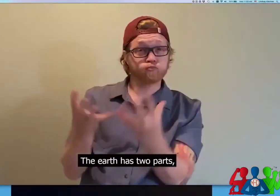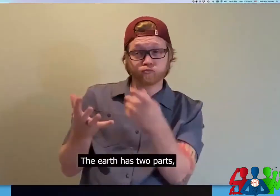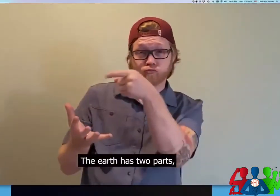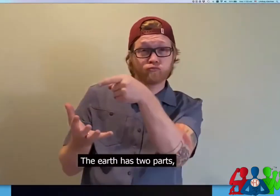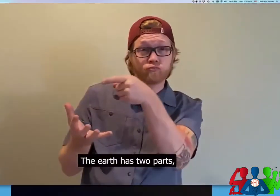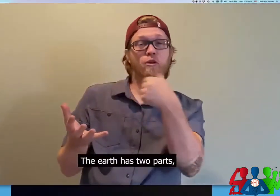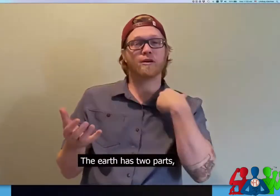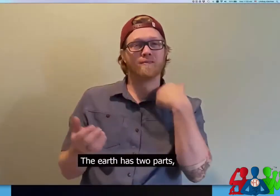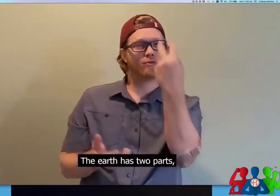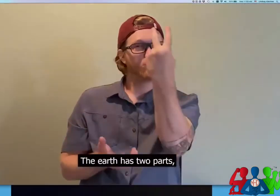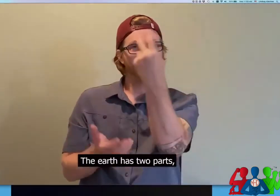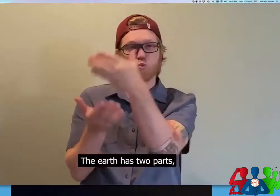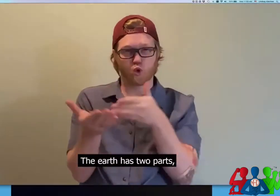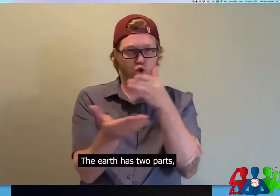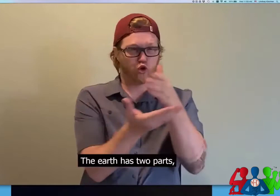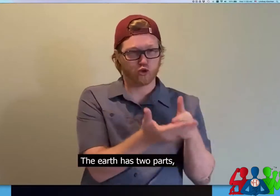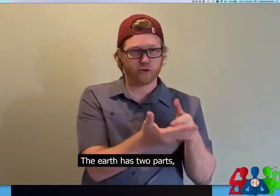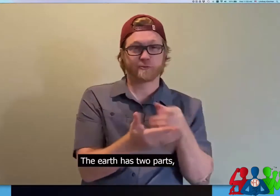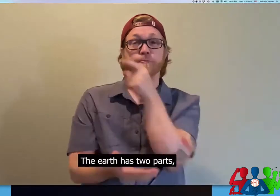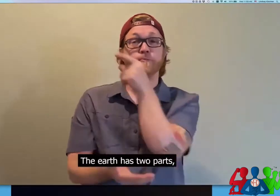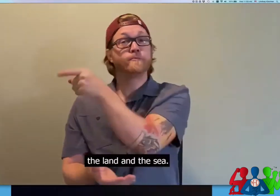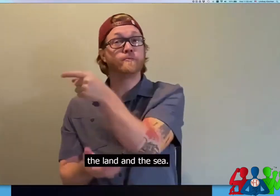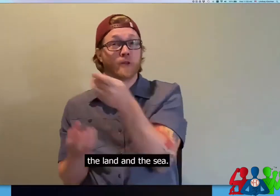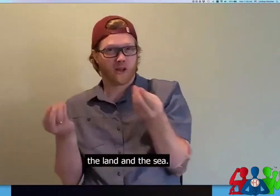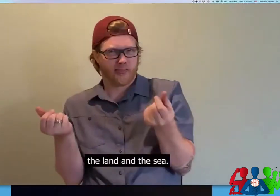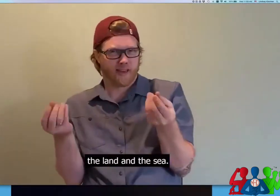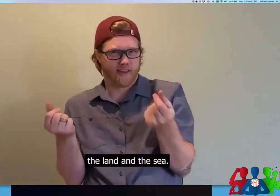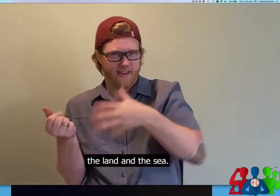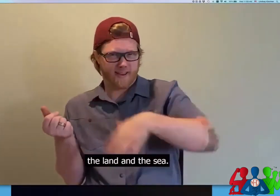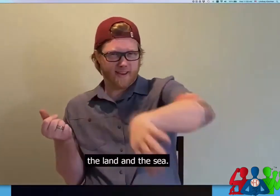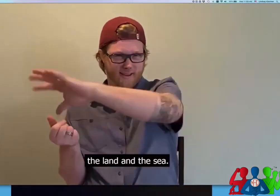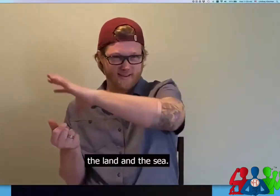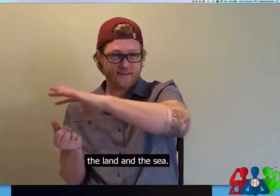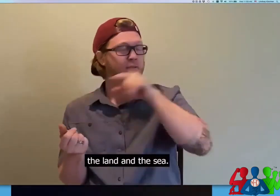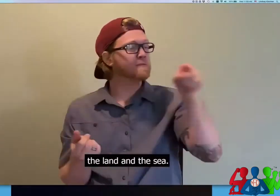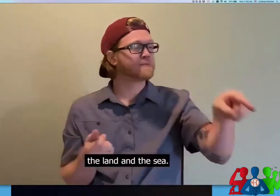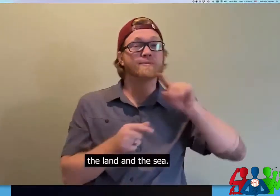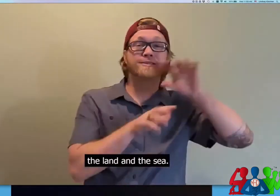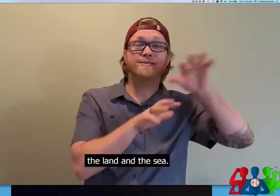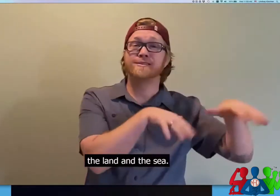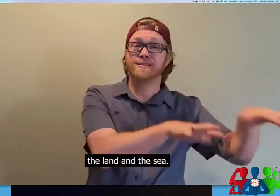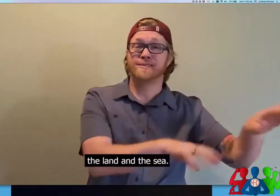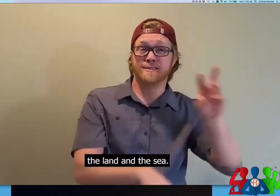The earth has two parts, the land and the sea.